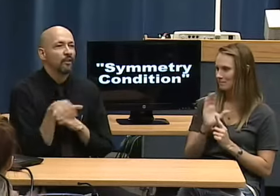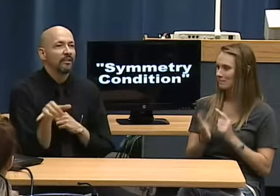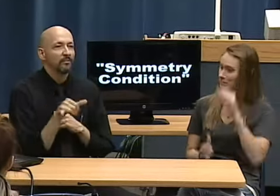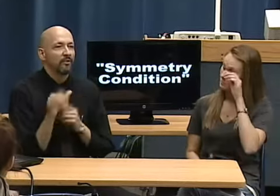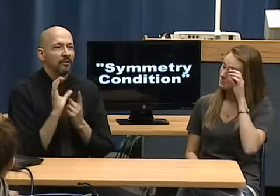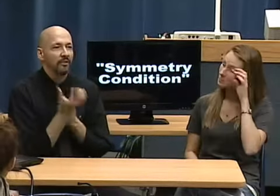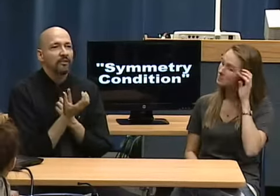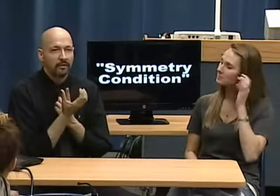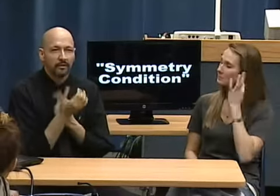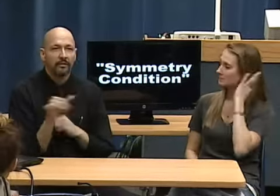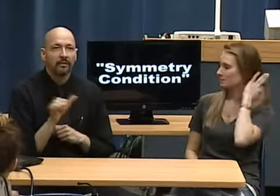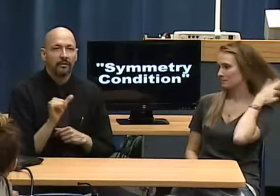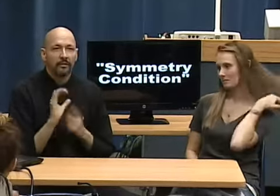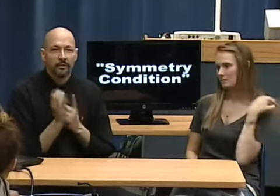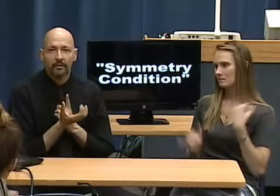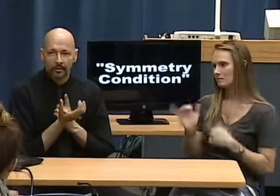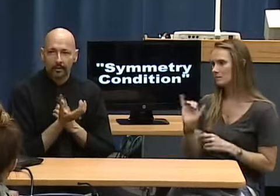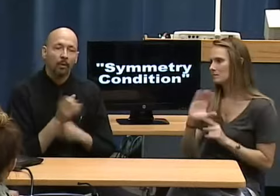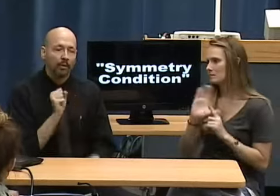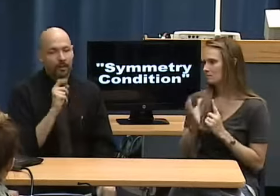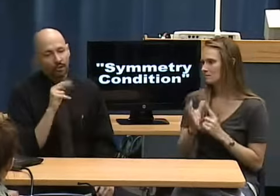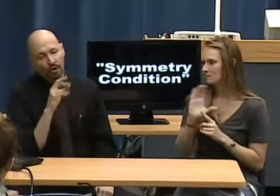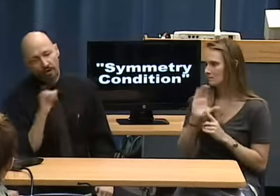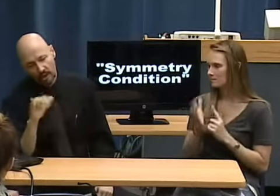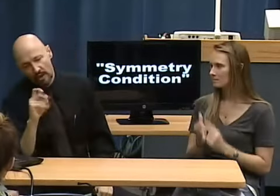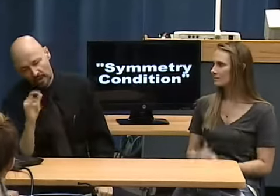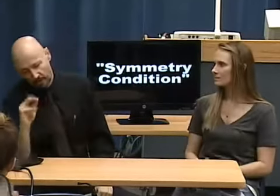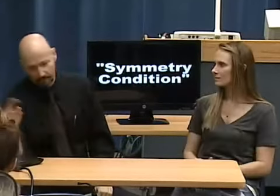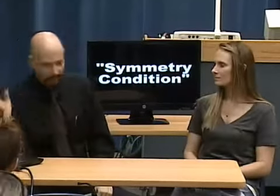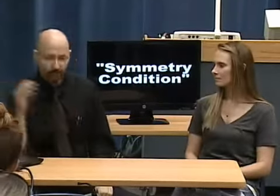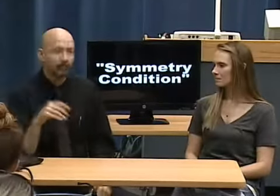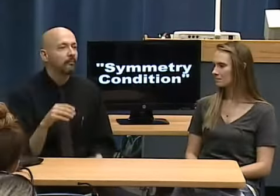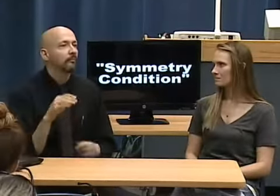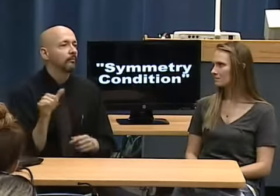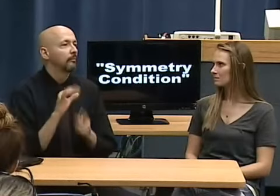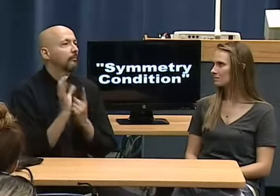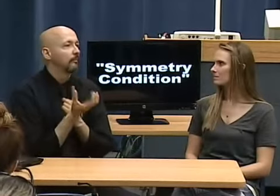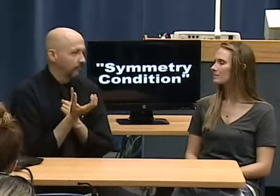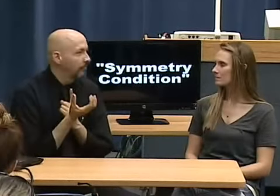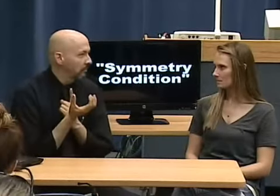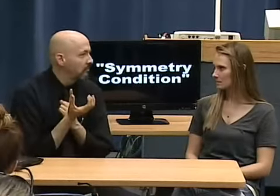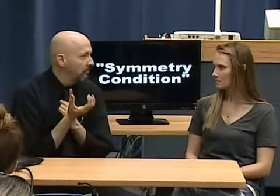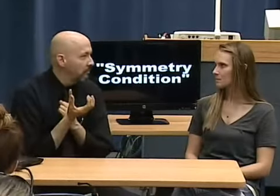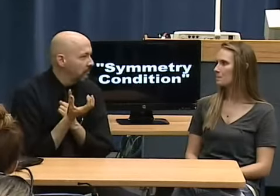Same condition. Symmetry condition. S-Y-M-M-E-T-R-Y C-O-N-D-I-T-I-O-N Same (symmetry) condition.